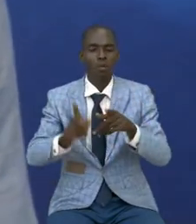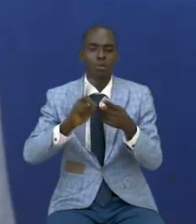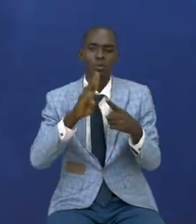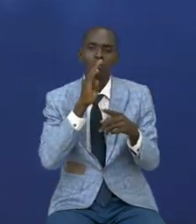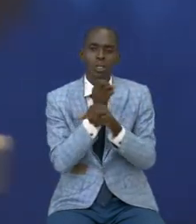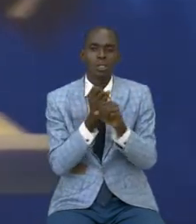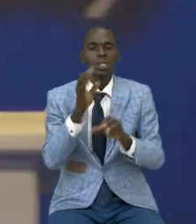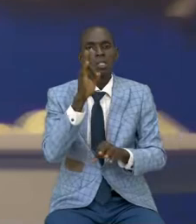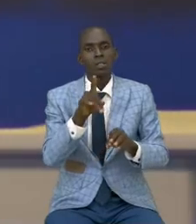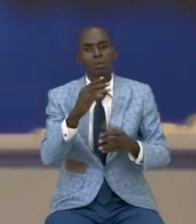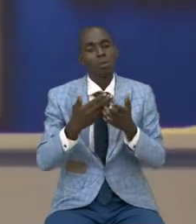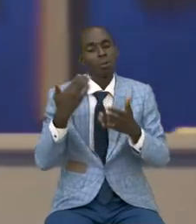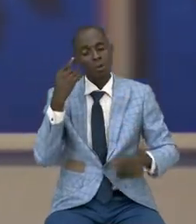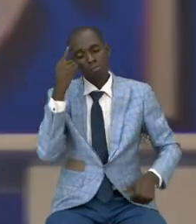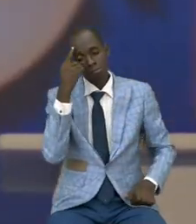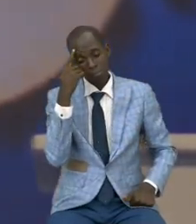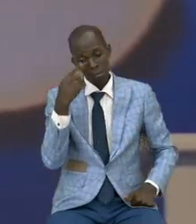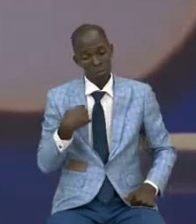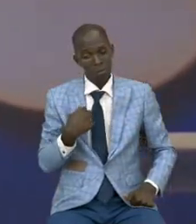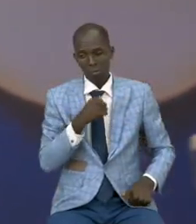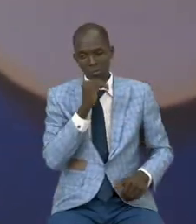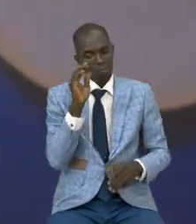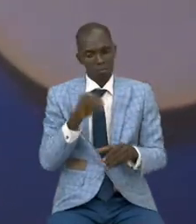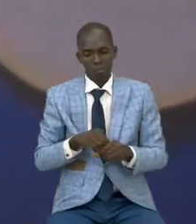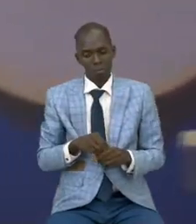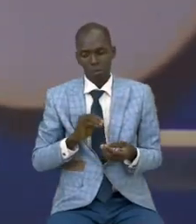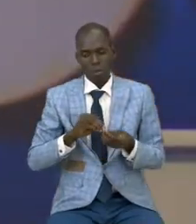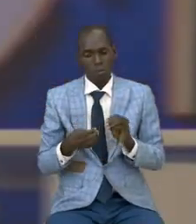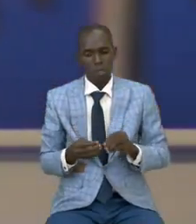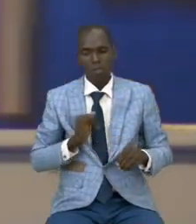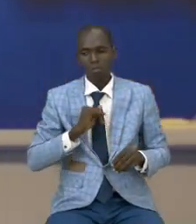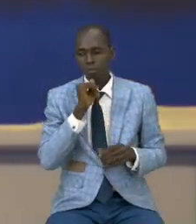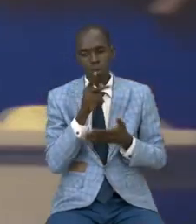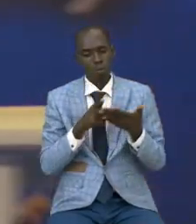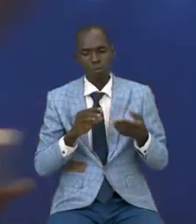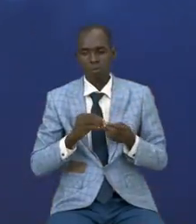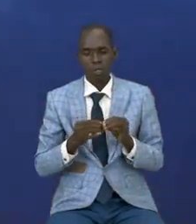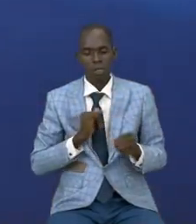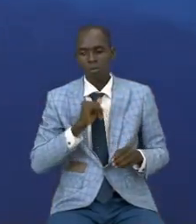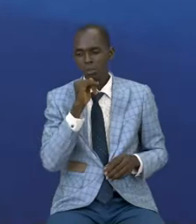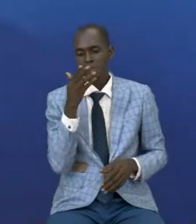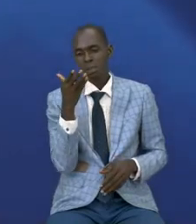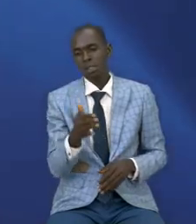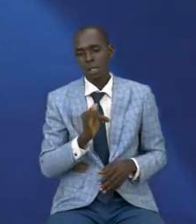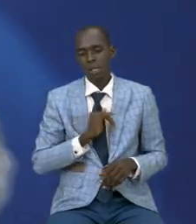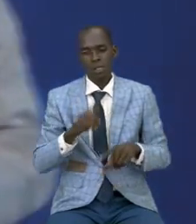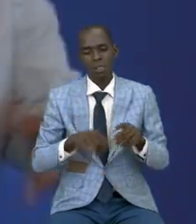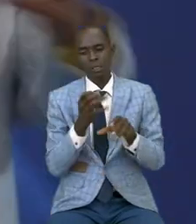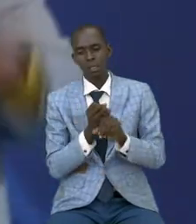before i'm not part of them i'm not there i'm not to get this i'm not going to get that change your